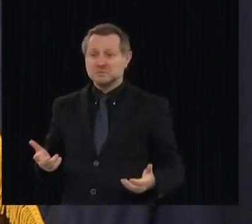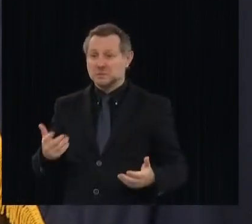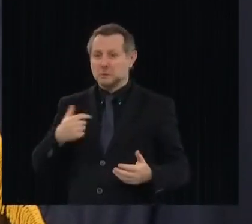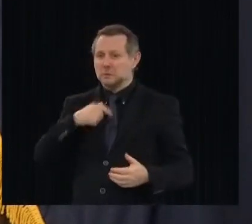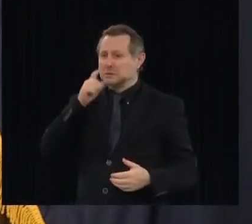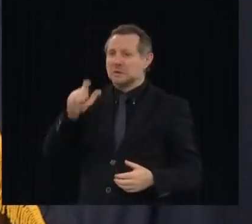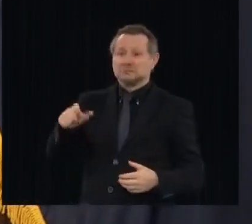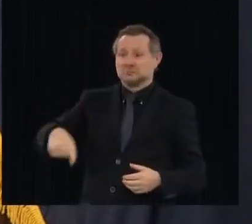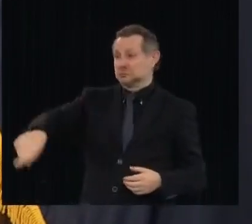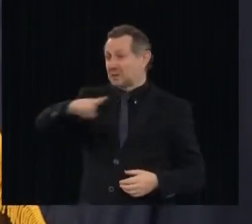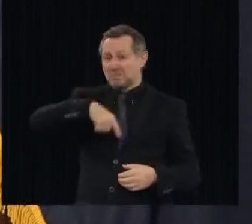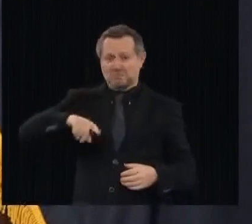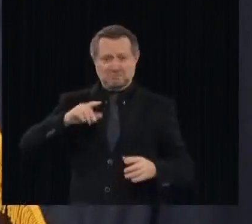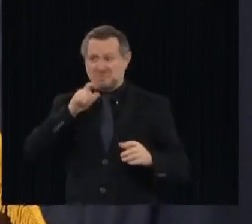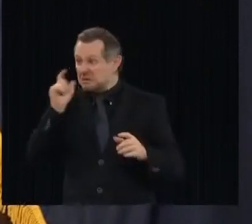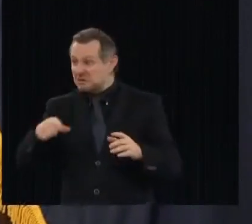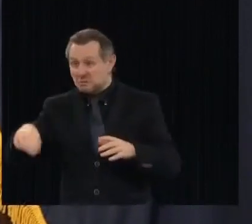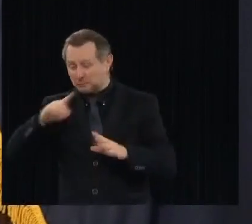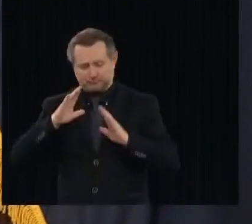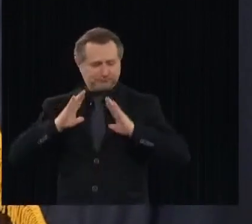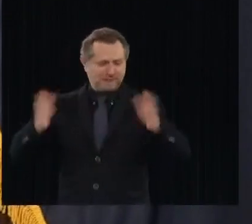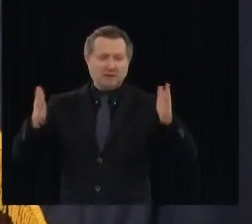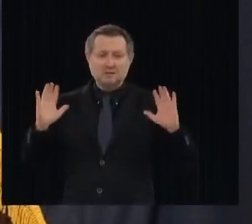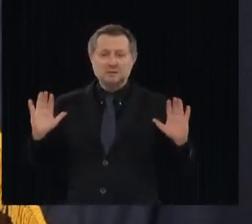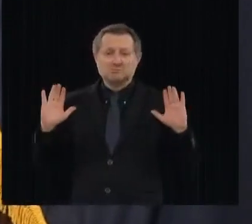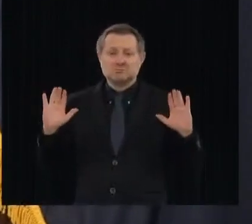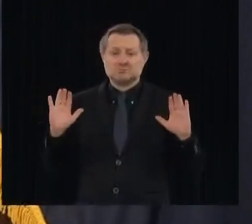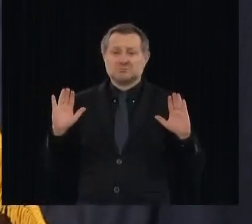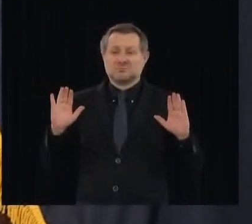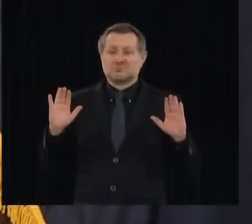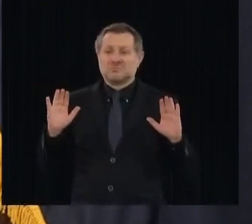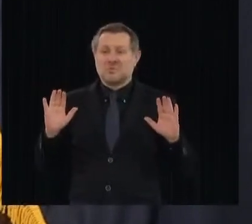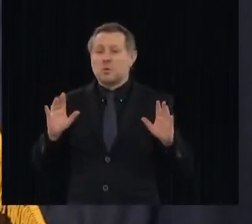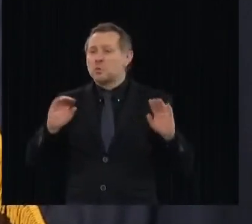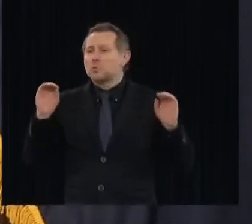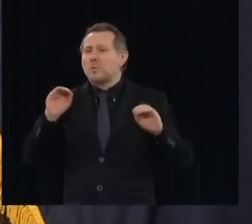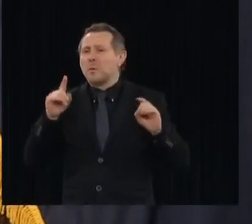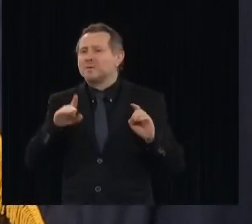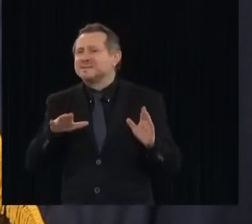I INCREASED THE HOSPITAL CAPACITY TO AN EXTENT THAT WE